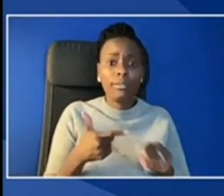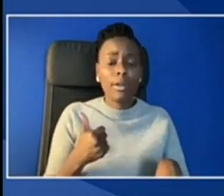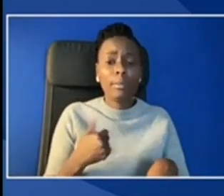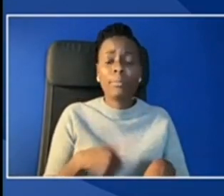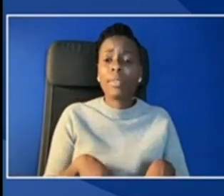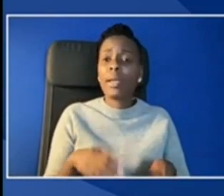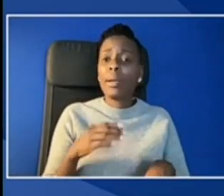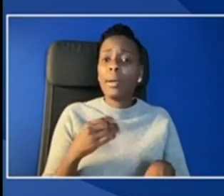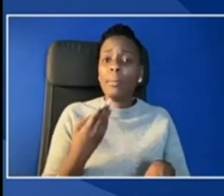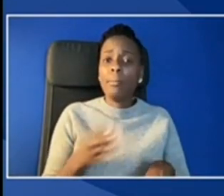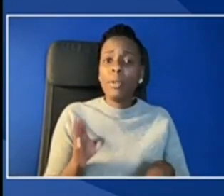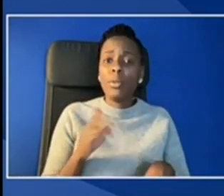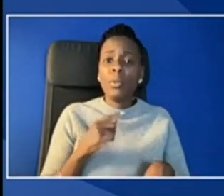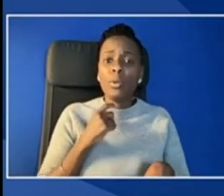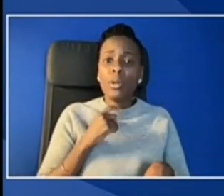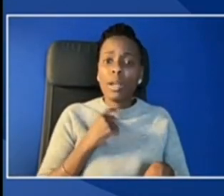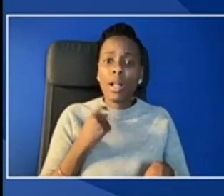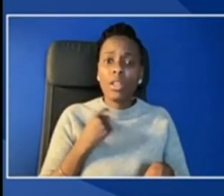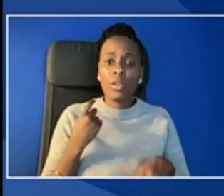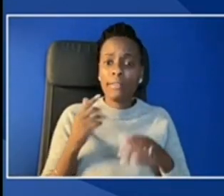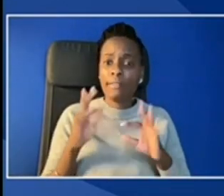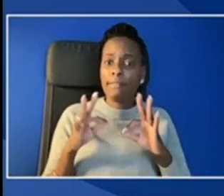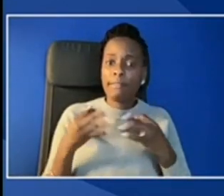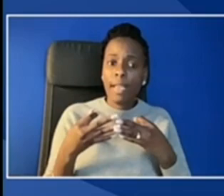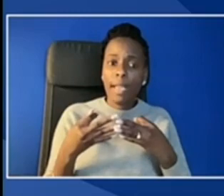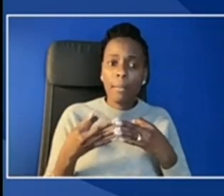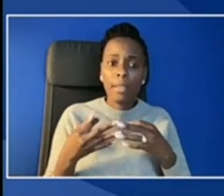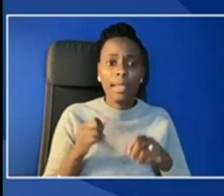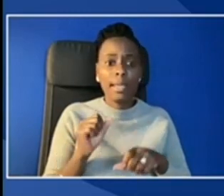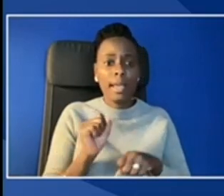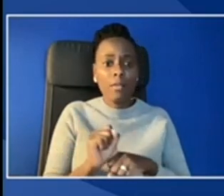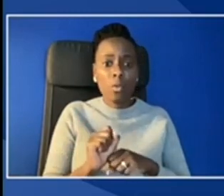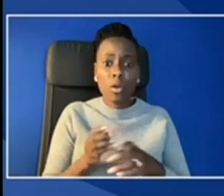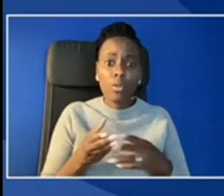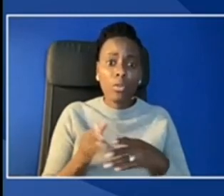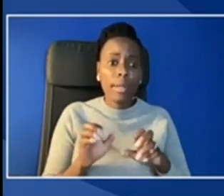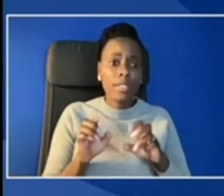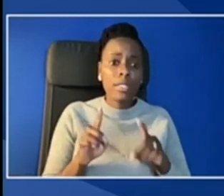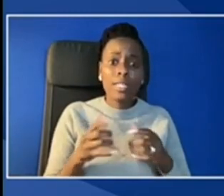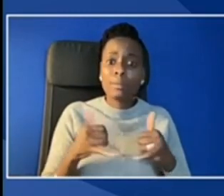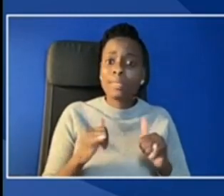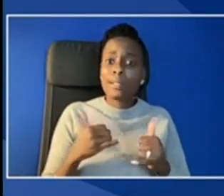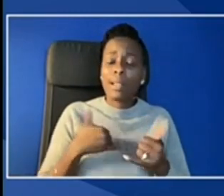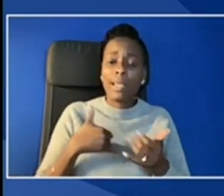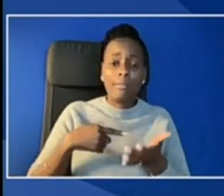my way through my education but still have accumulated substantial debt. I appreciate any and all assistance you